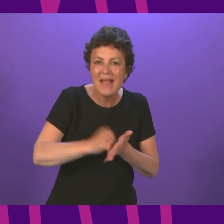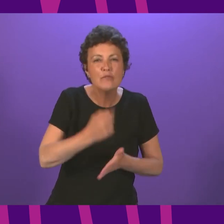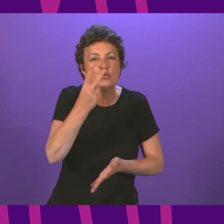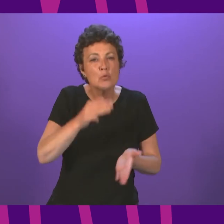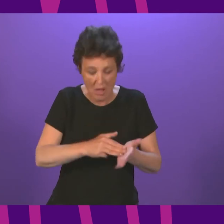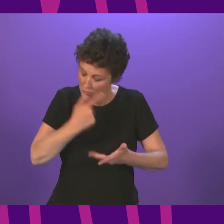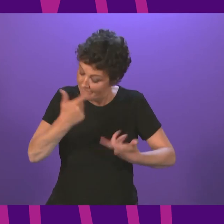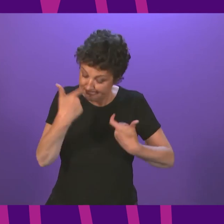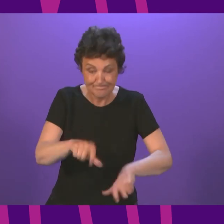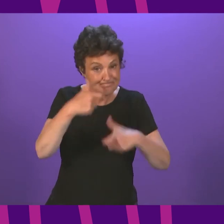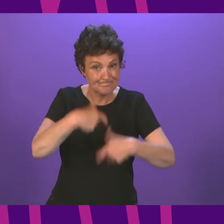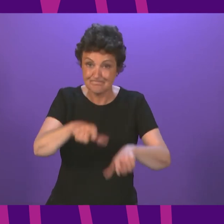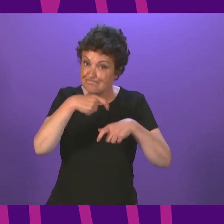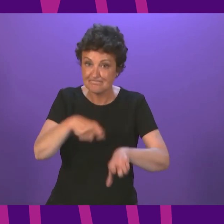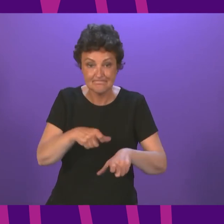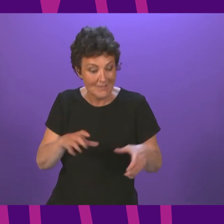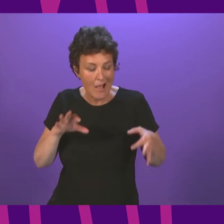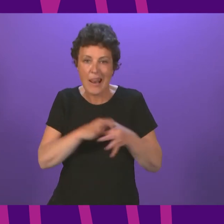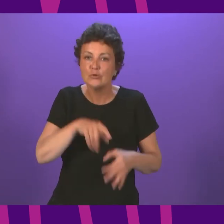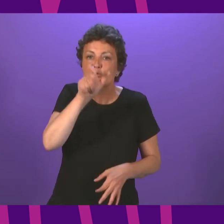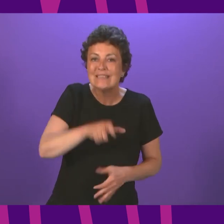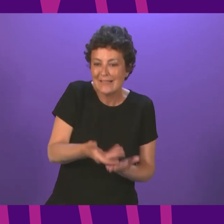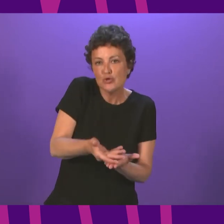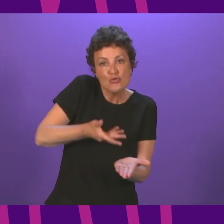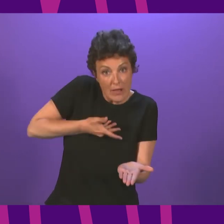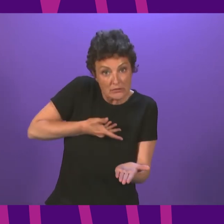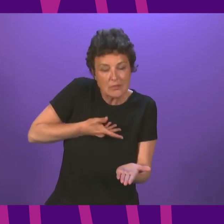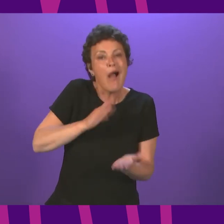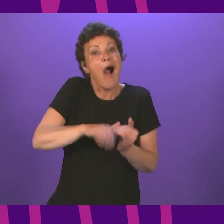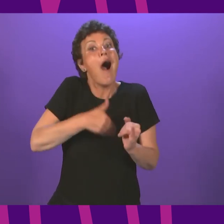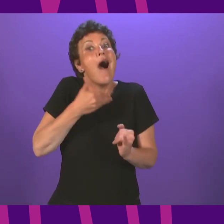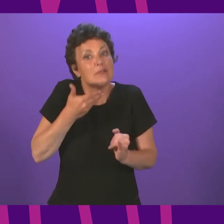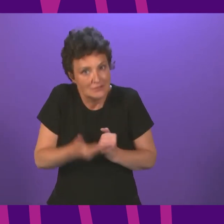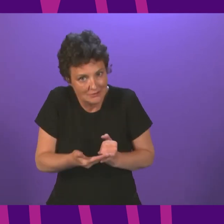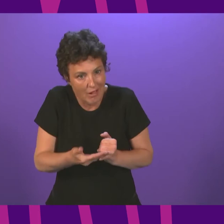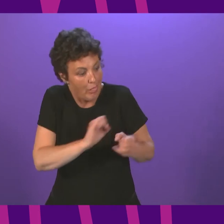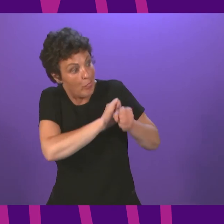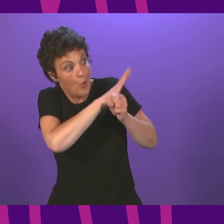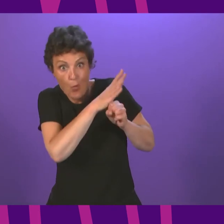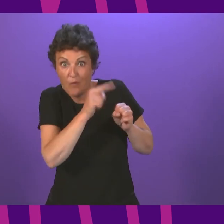months after the end of September, and potentially for another six months after that, so we are looking at having the measures in place for some eight months after the point at which